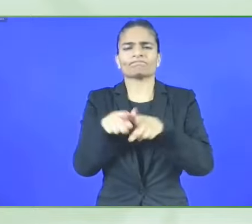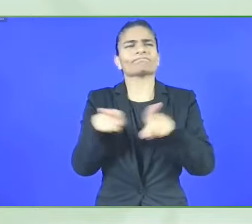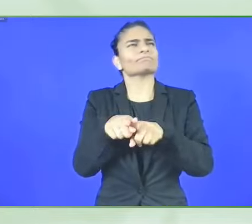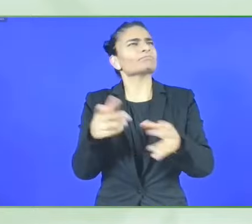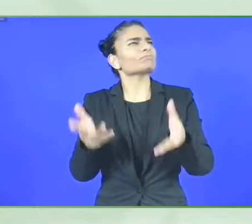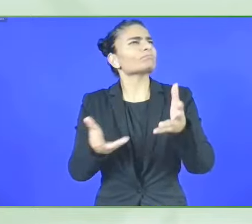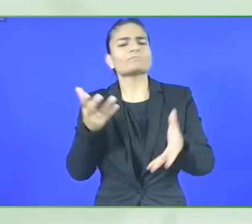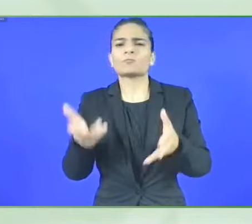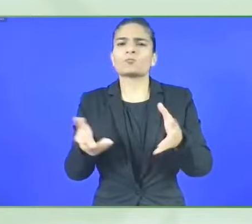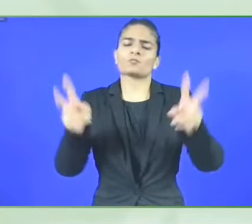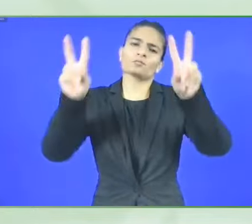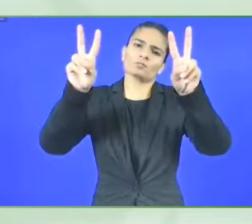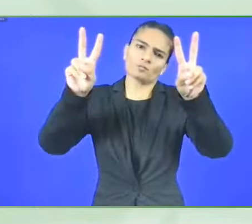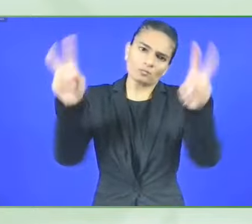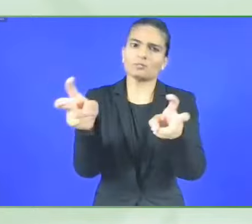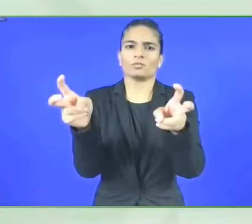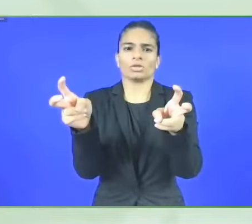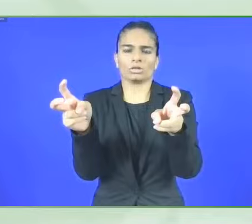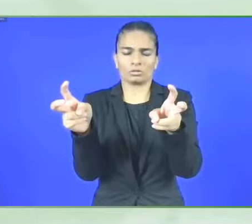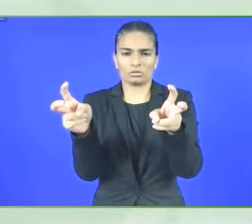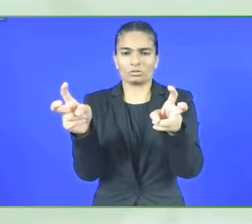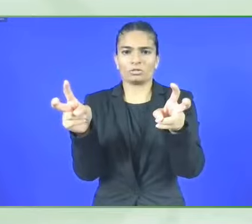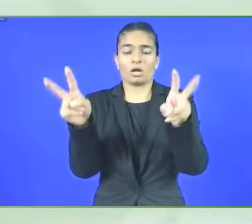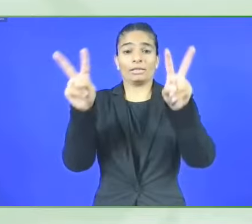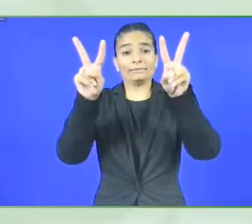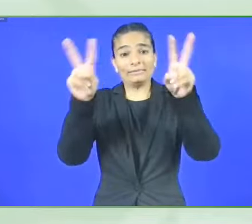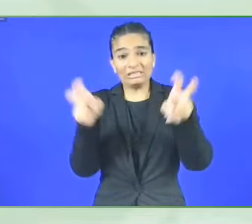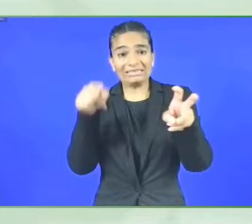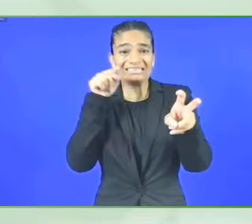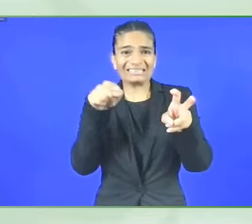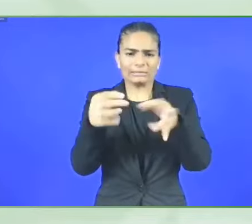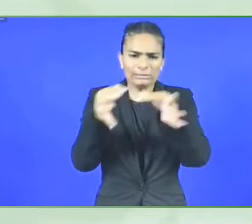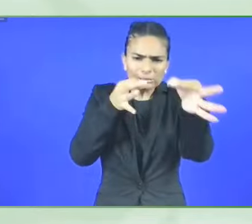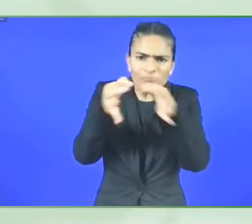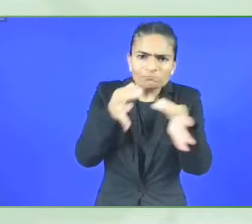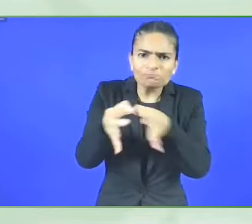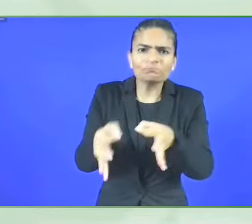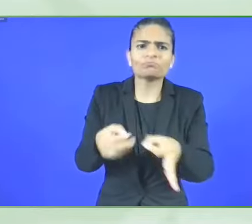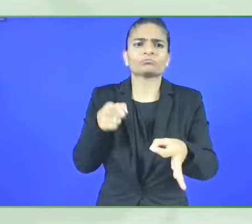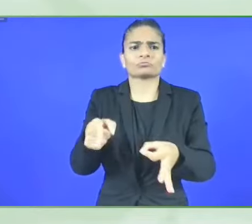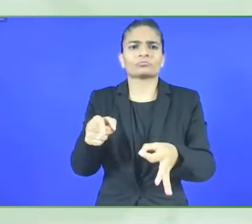So, Universal Design is not one solution for all.